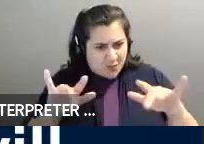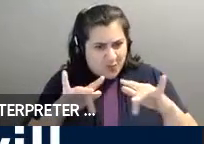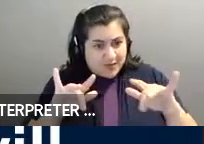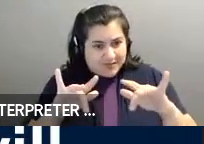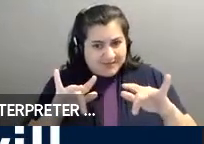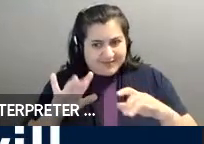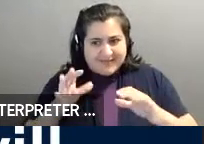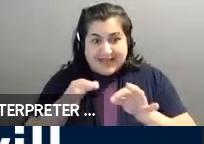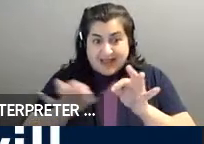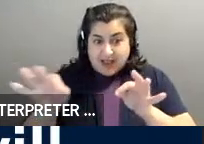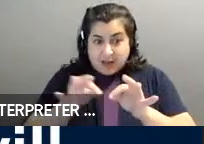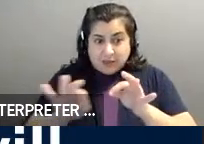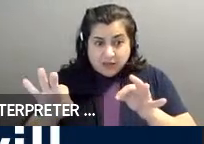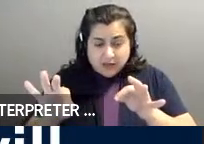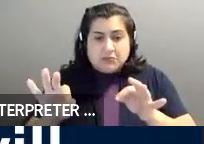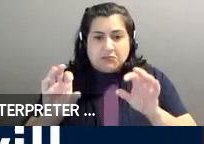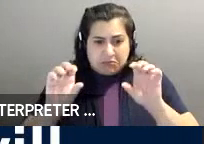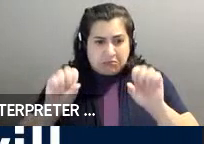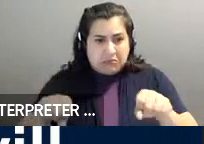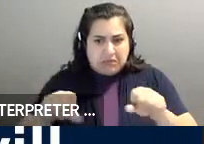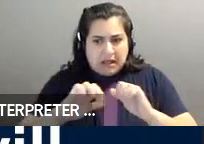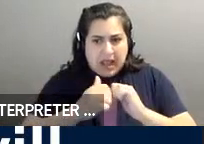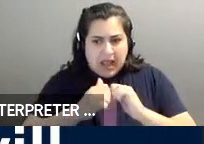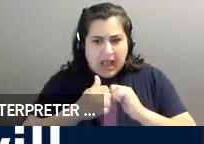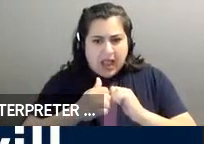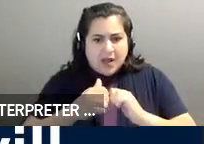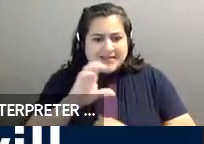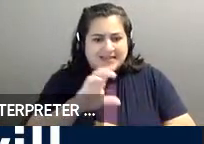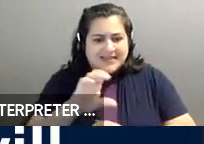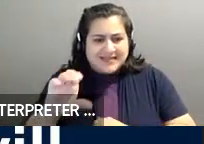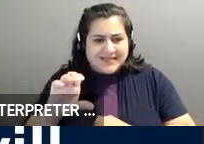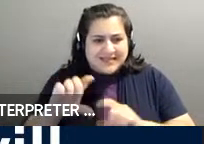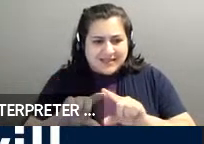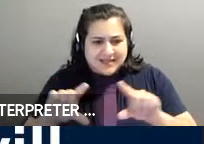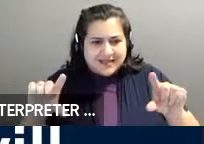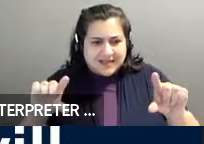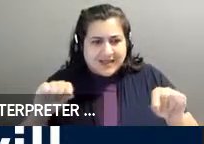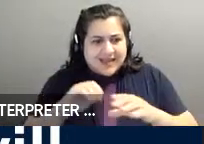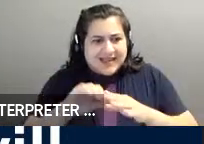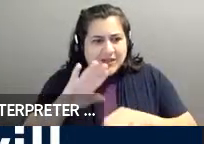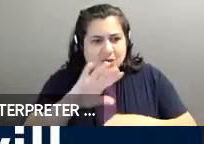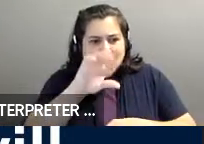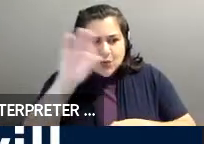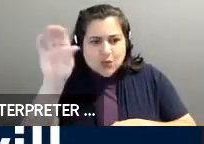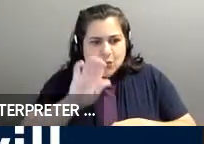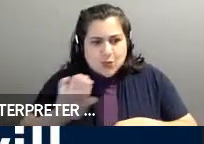Captions are available by clicking the CC icon in the Zoom tool bar below.